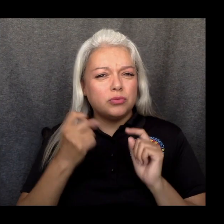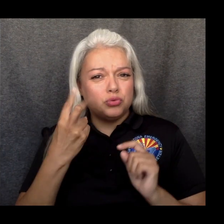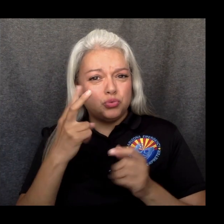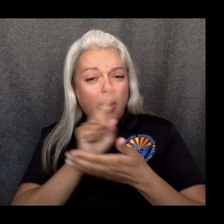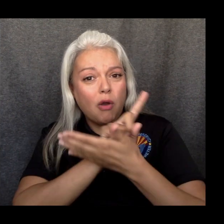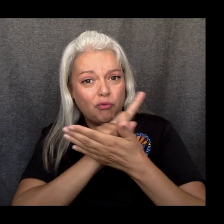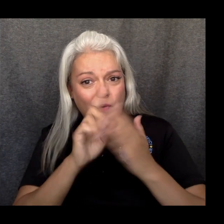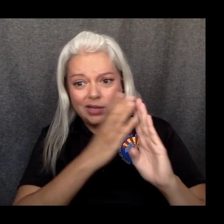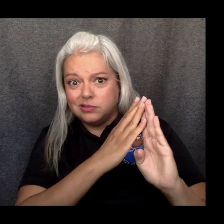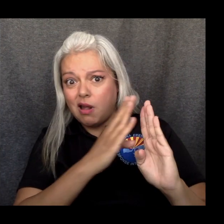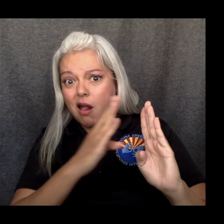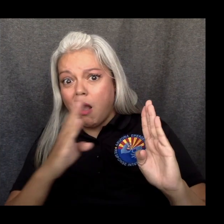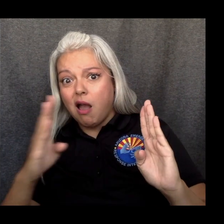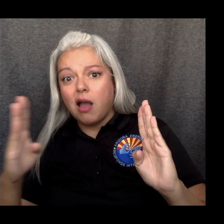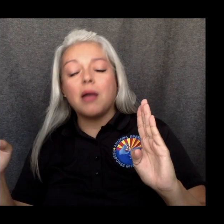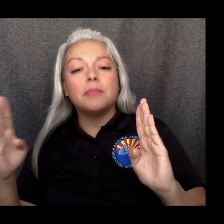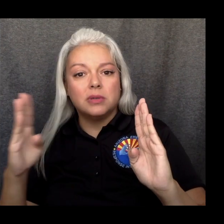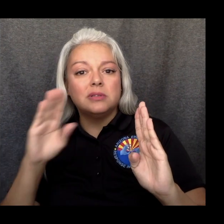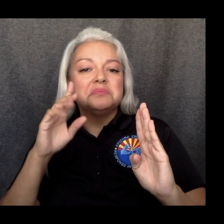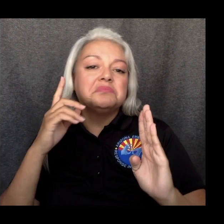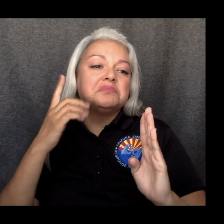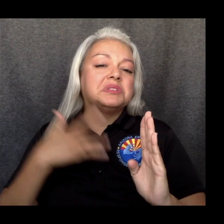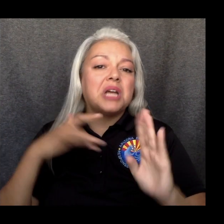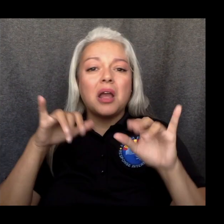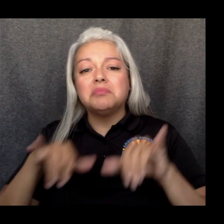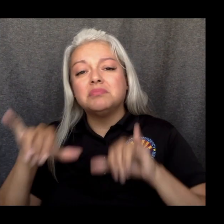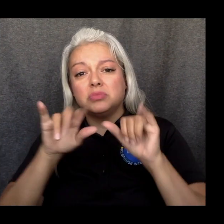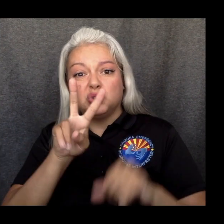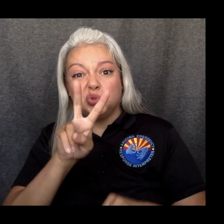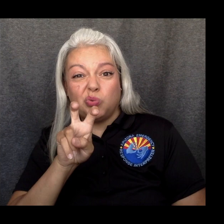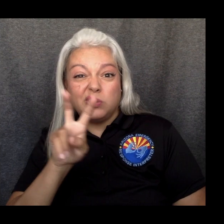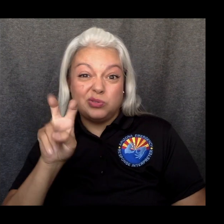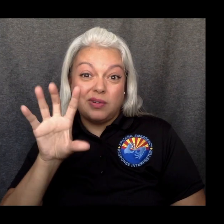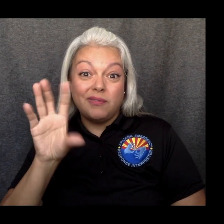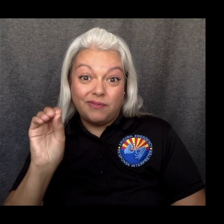weeks where we had cases that were around 200-250.